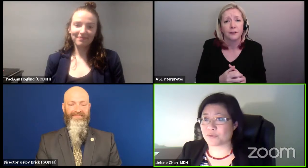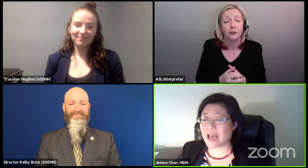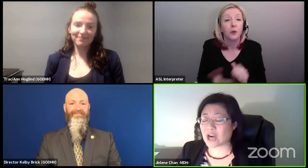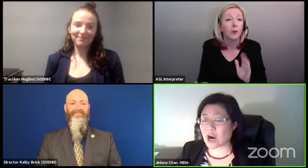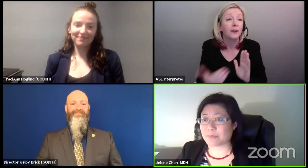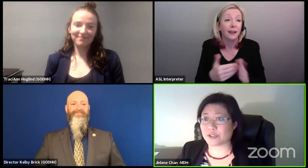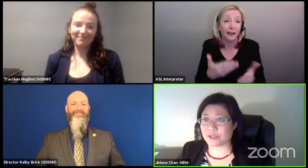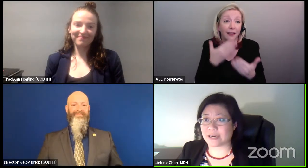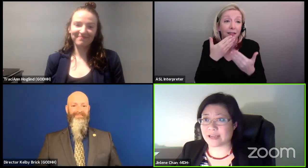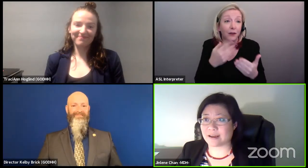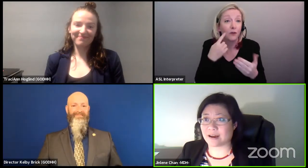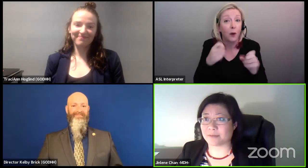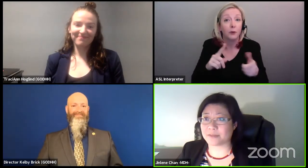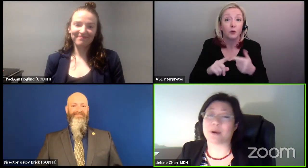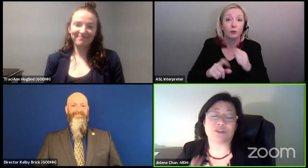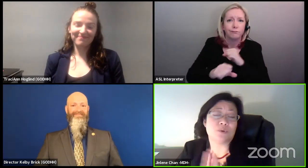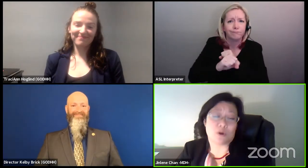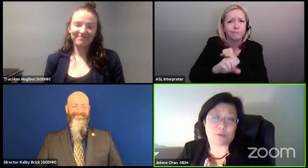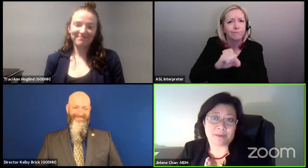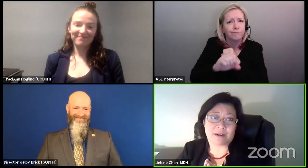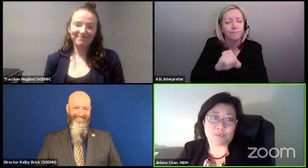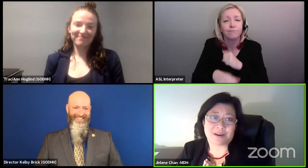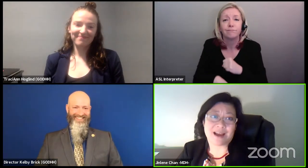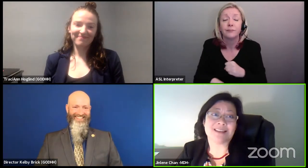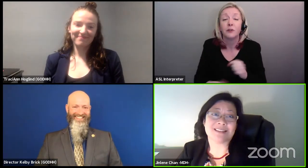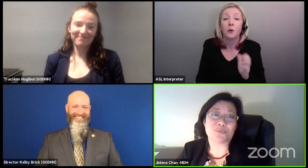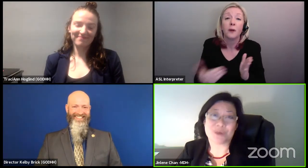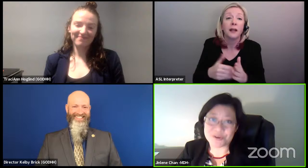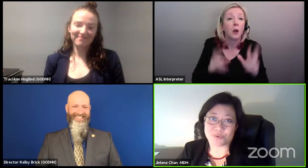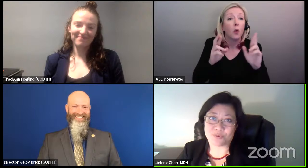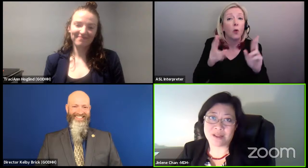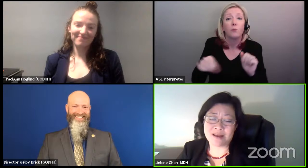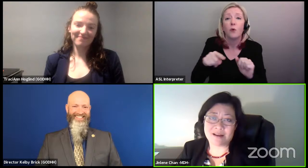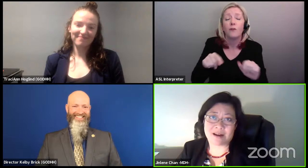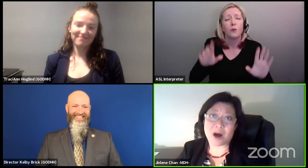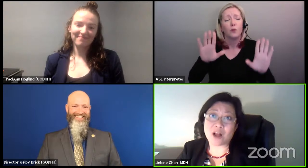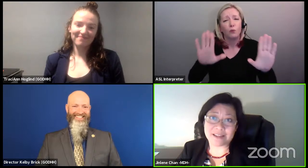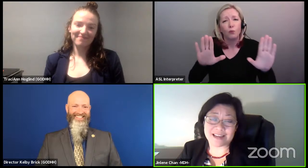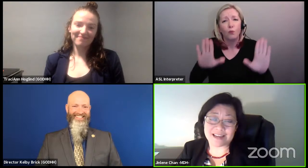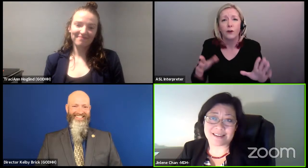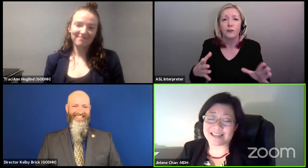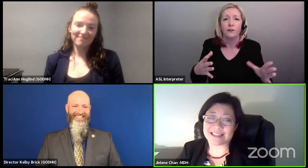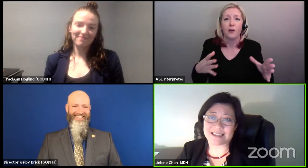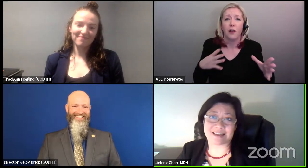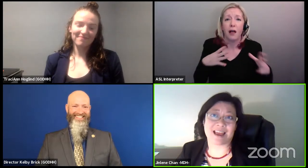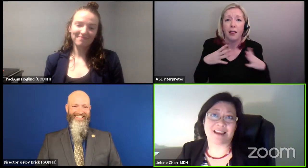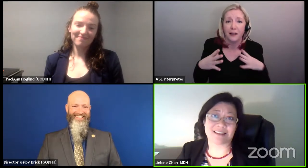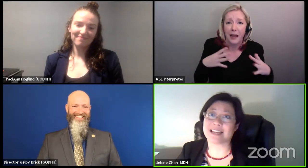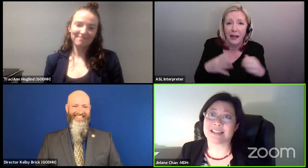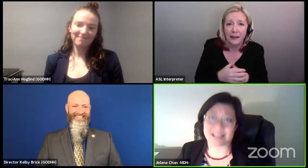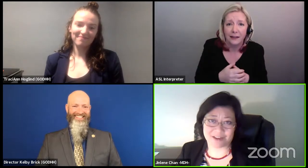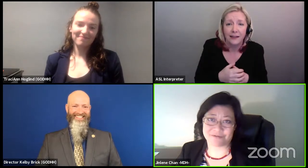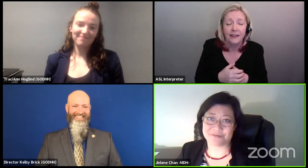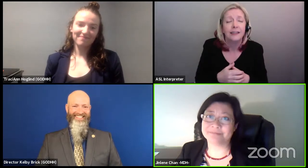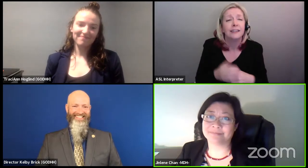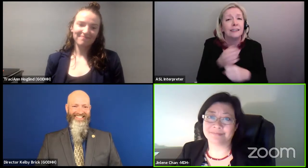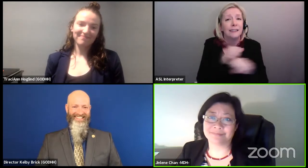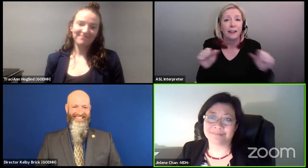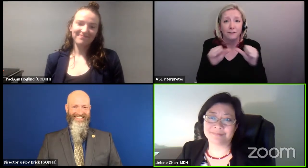that opportunity. So I do hope that everyone has a wonderful holiday season and stay safe.